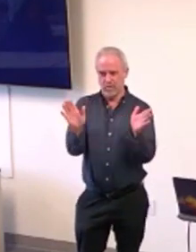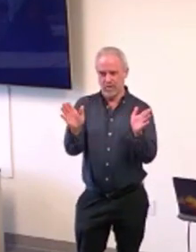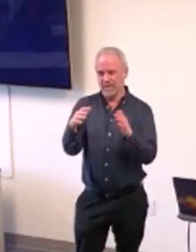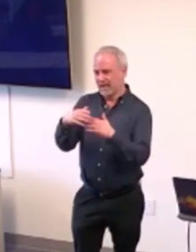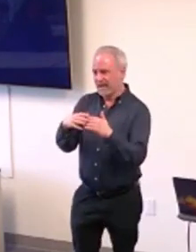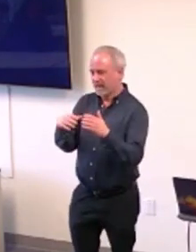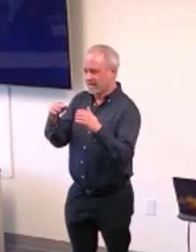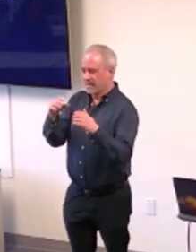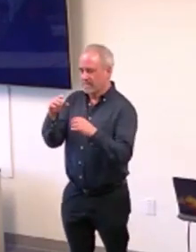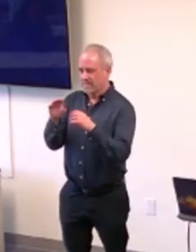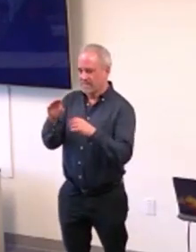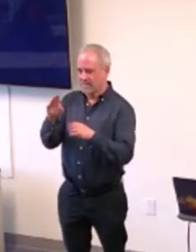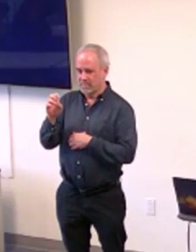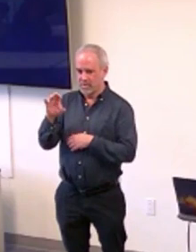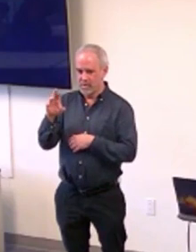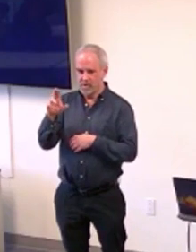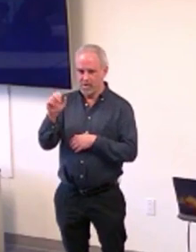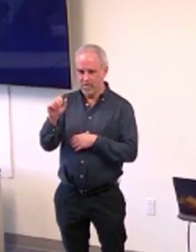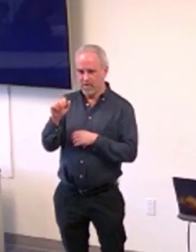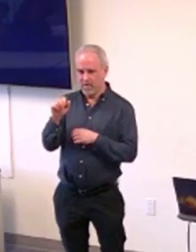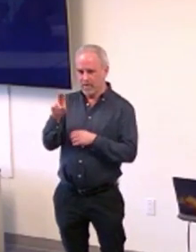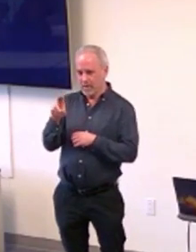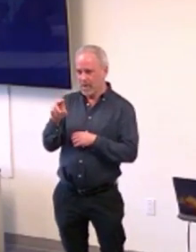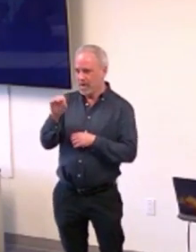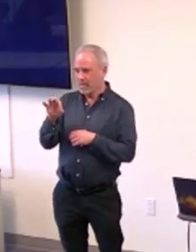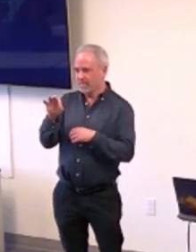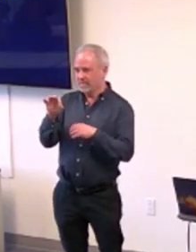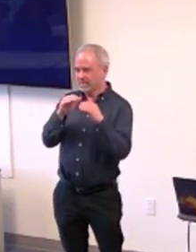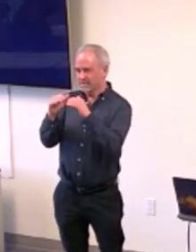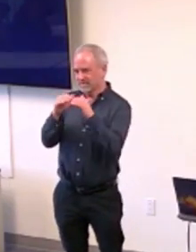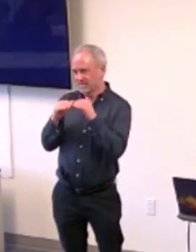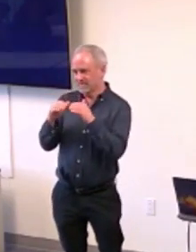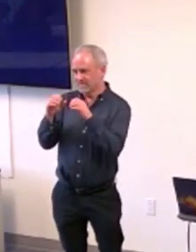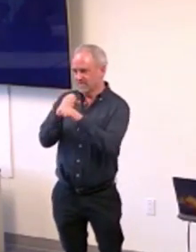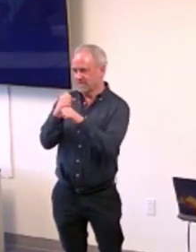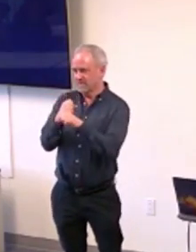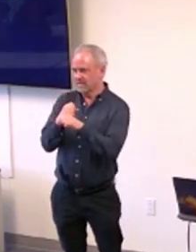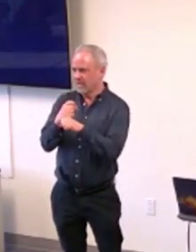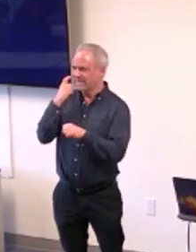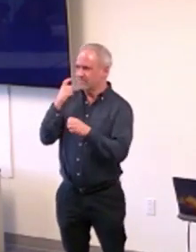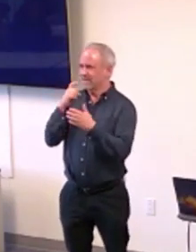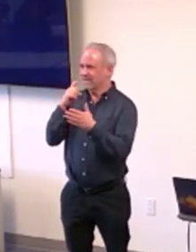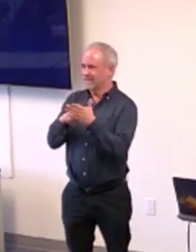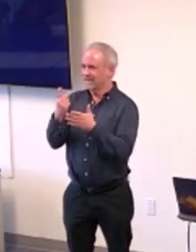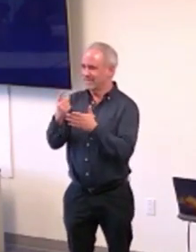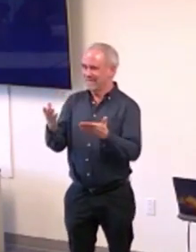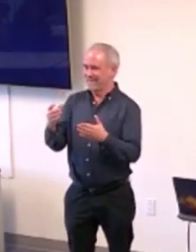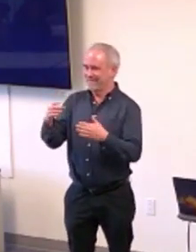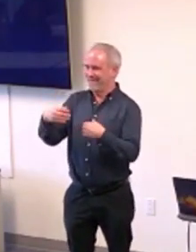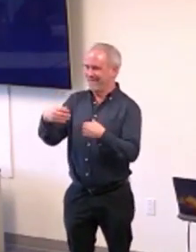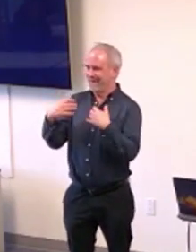I actually just recognized who someone is in the audience. Wow, okay. Hi!